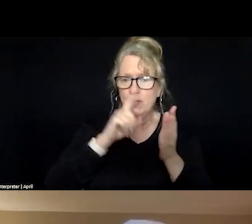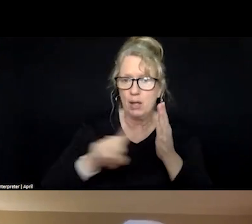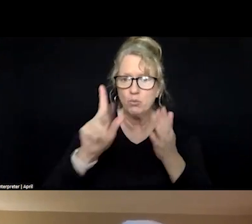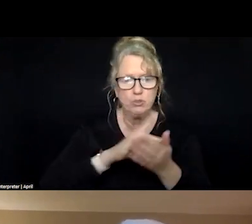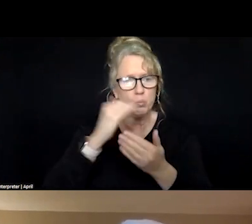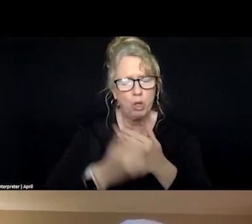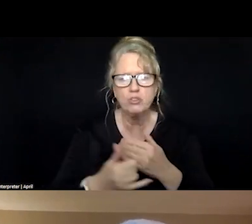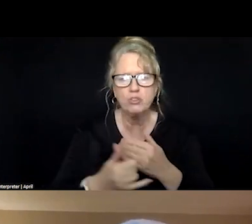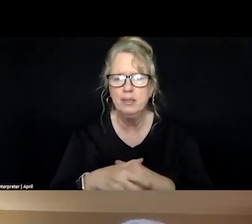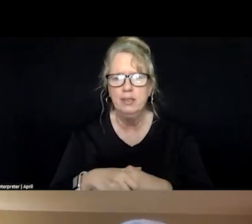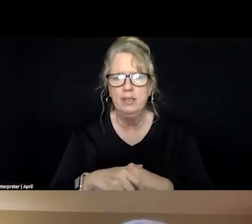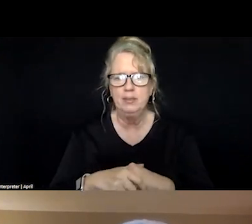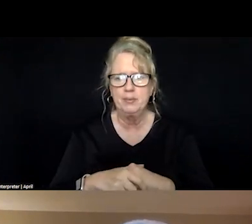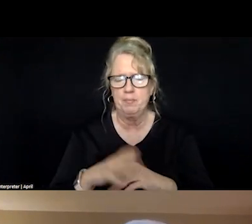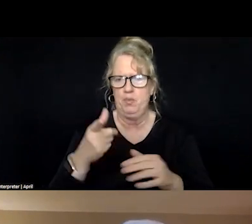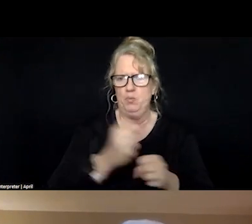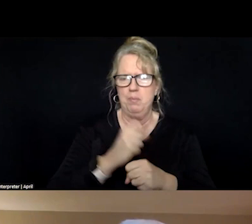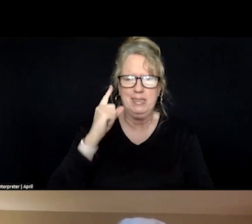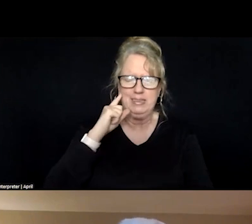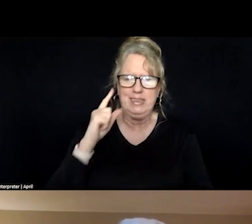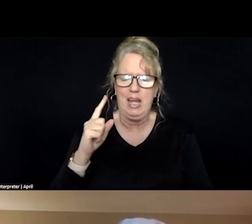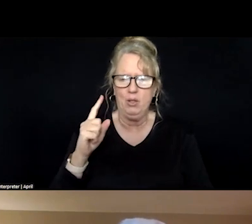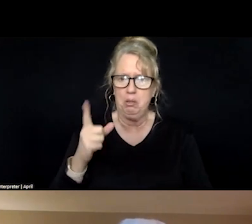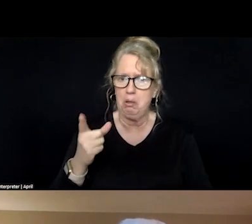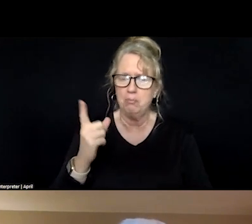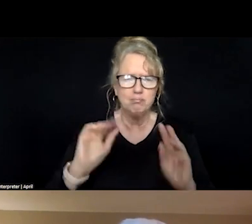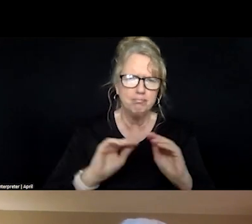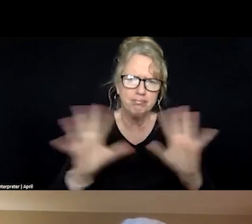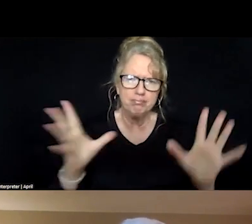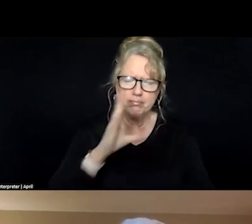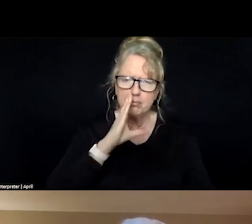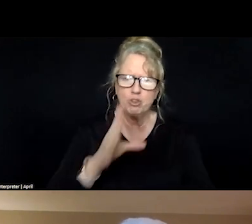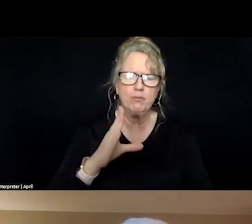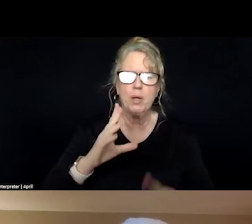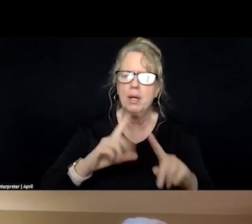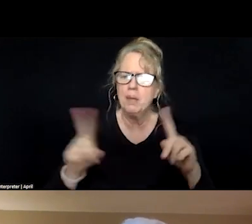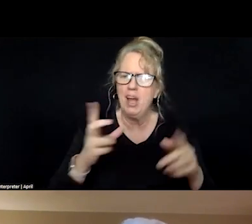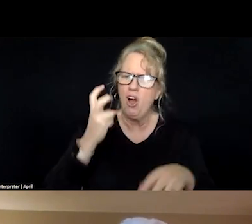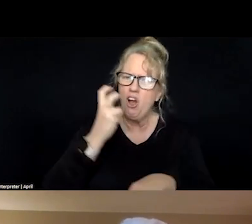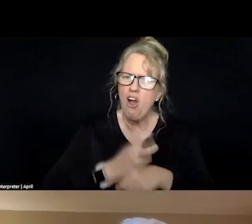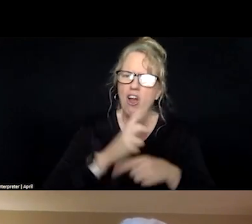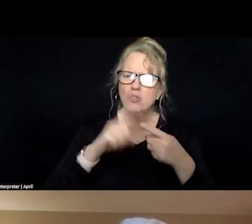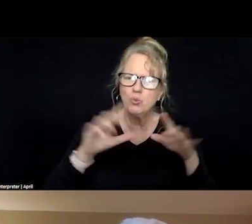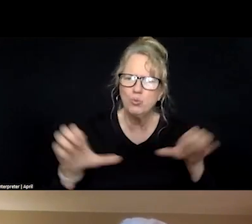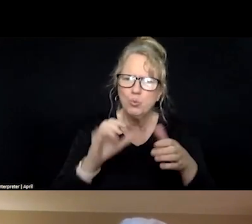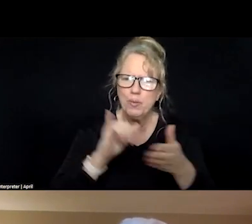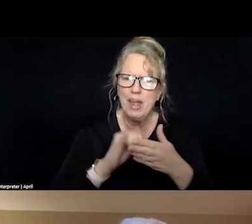ALSO, YOU MADE IT SOUND REALLY STRAIGHTFORWARD, BUT IT IS REALLY HARD TO DO THIS KIND OF RESEARCH.